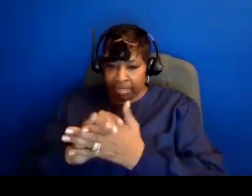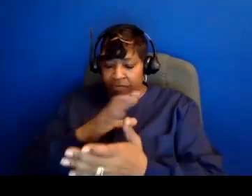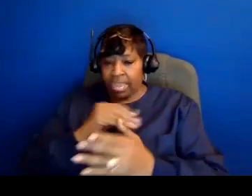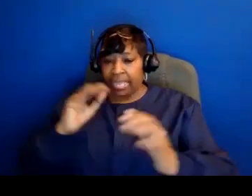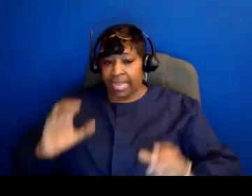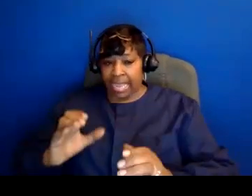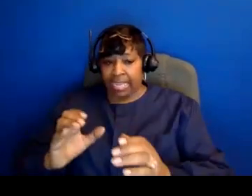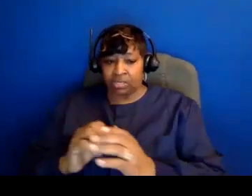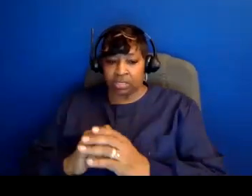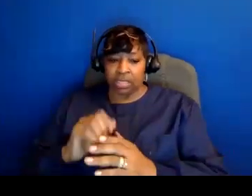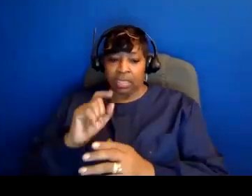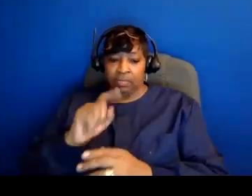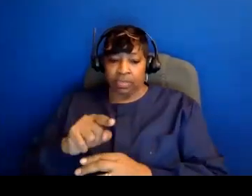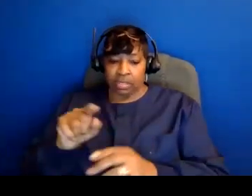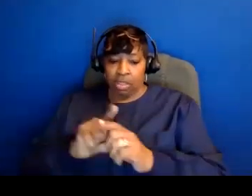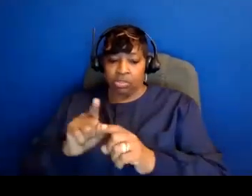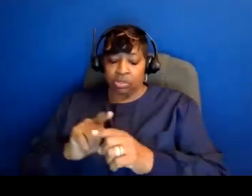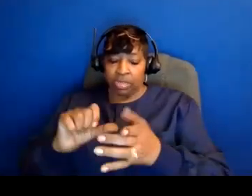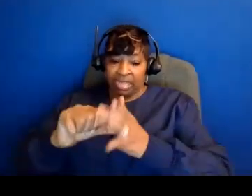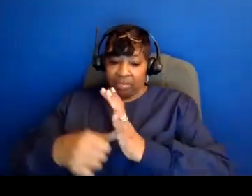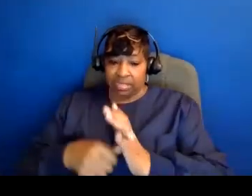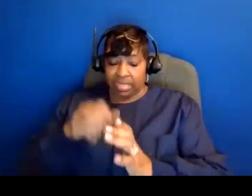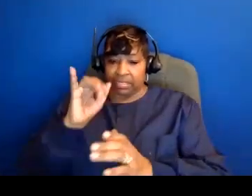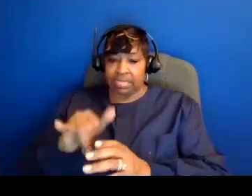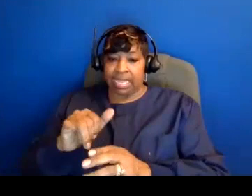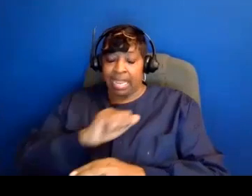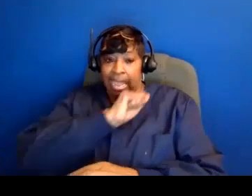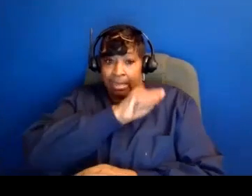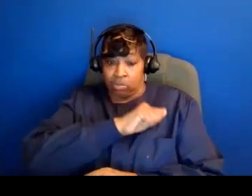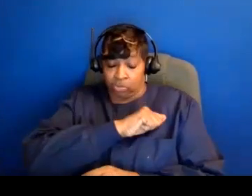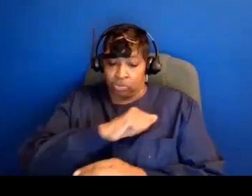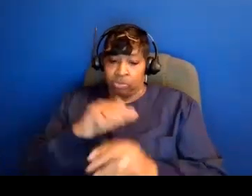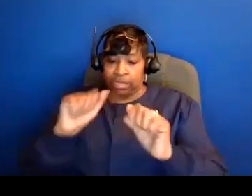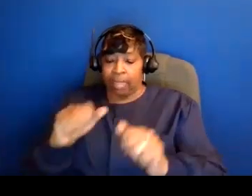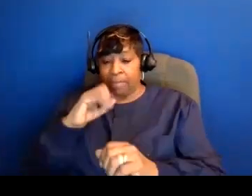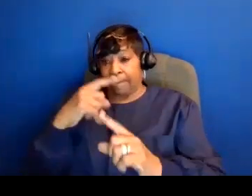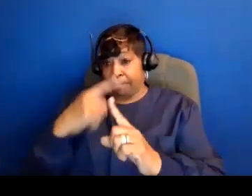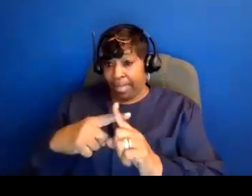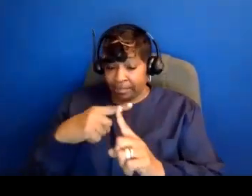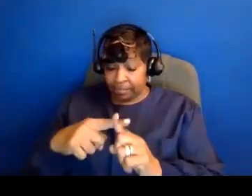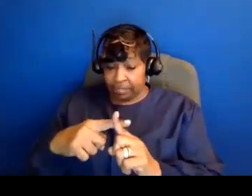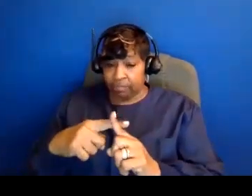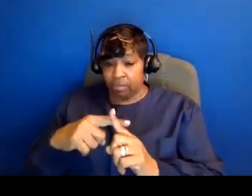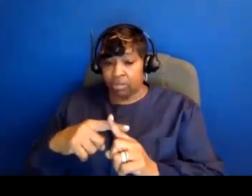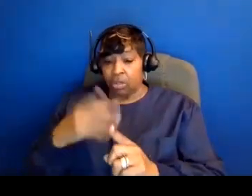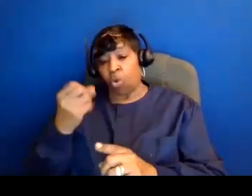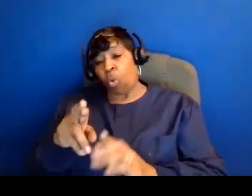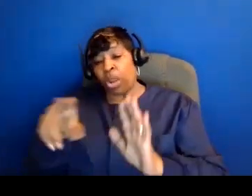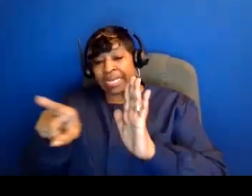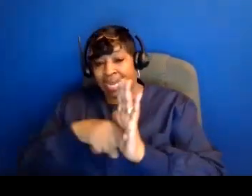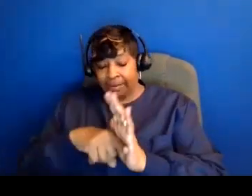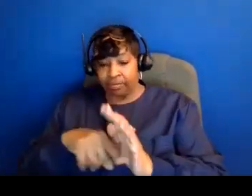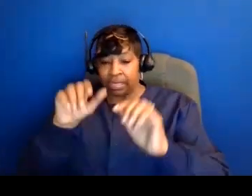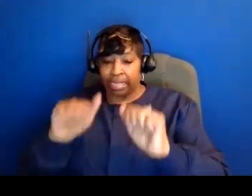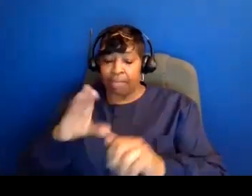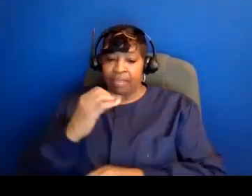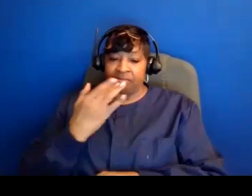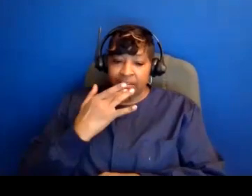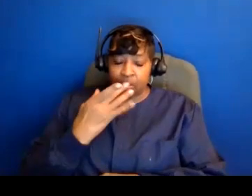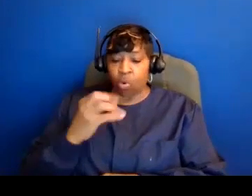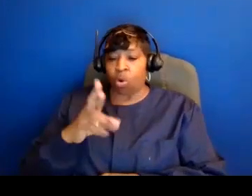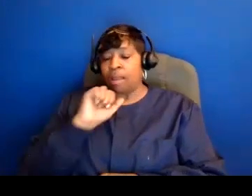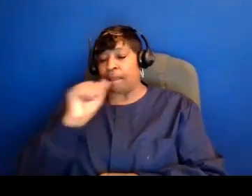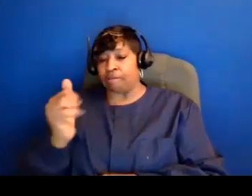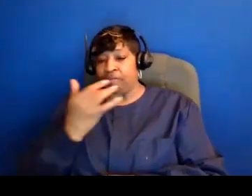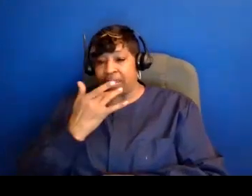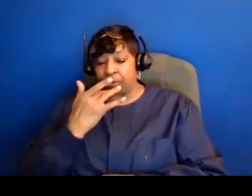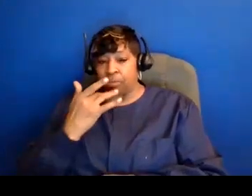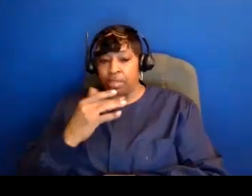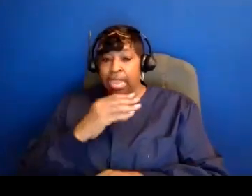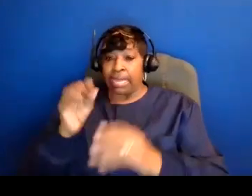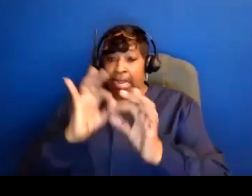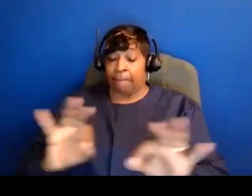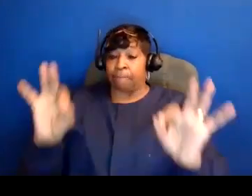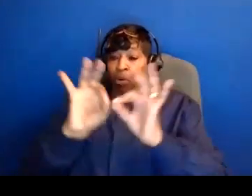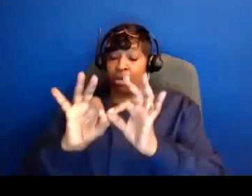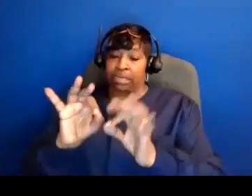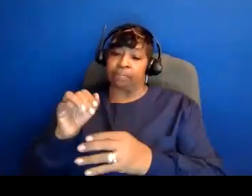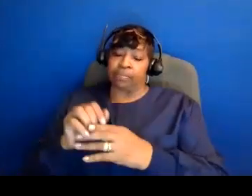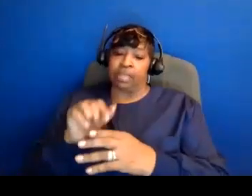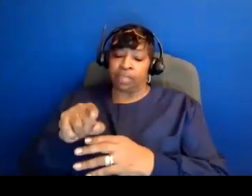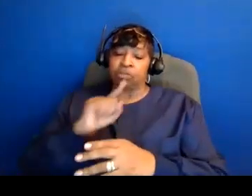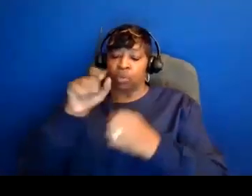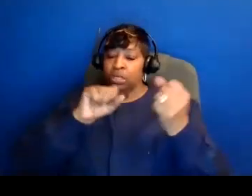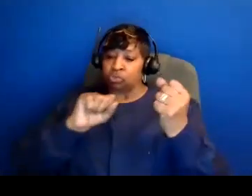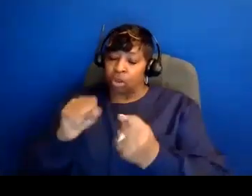lauravanpuymbrouck: the science and research of implicit cognition suggest, we do not always have conscious control over processes of social perceptions, impression, formation, and judgment that impacts our beliefs and our actions.